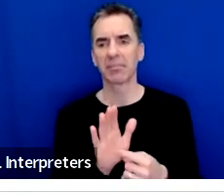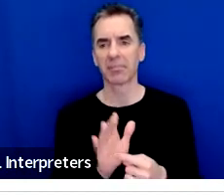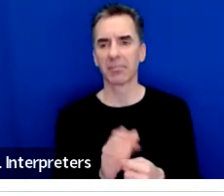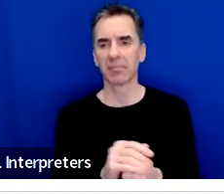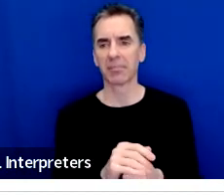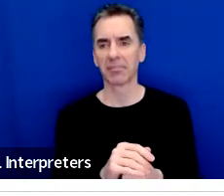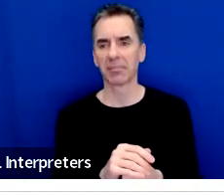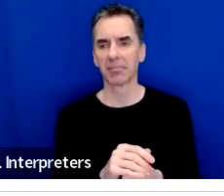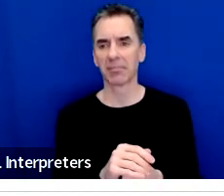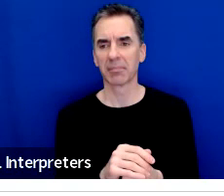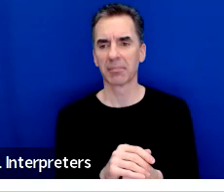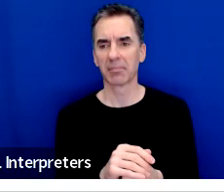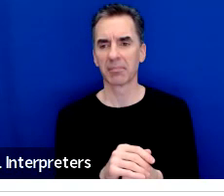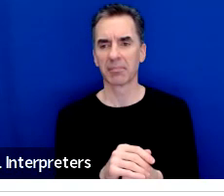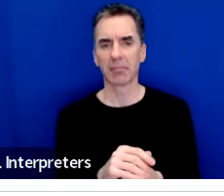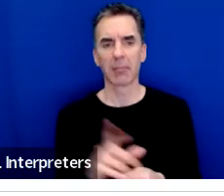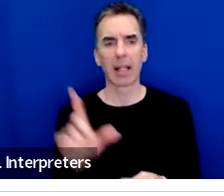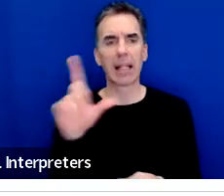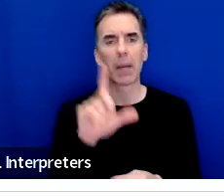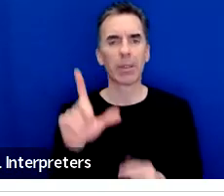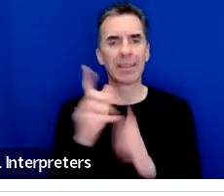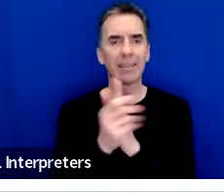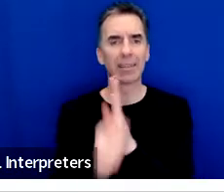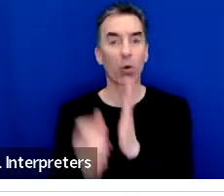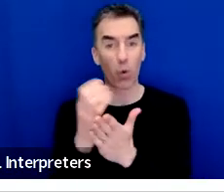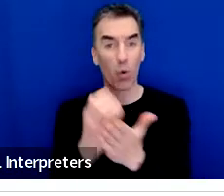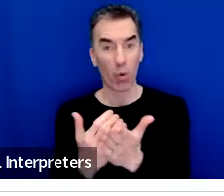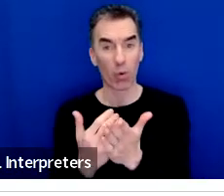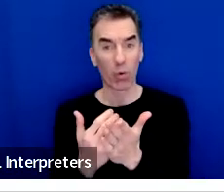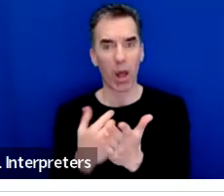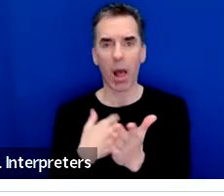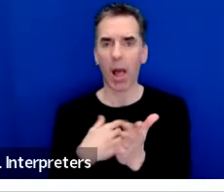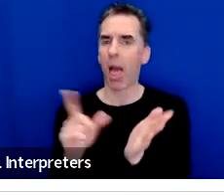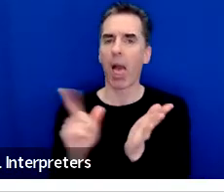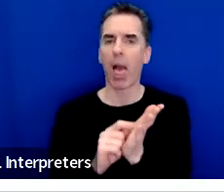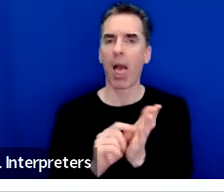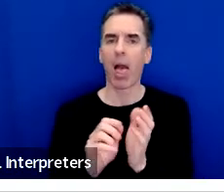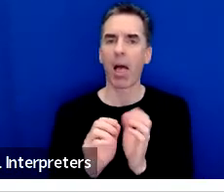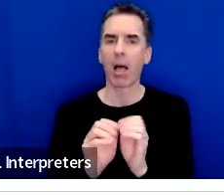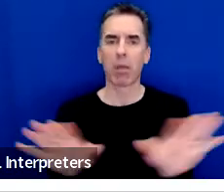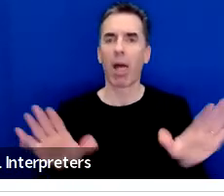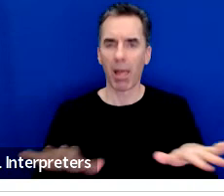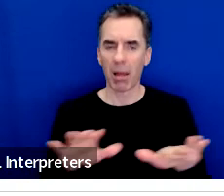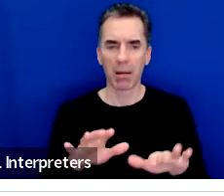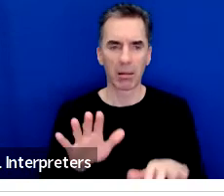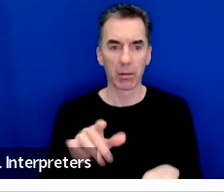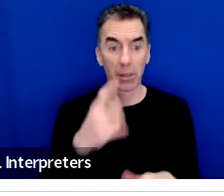my library skills course that I haven't published yet. So you can see I've already enabled you,